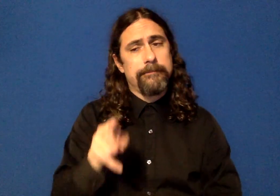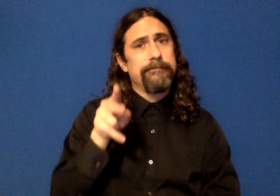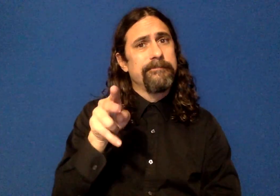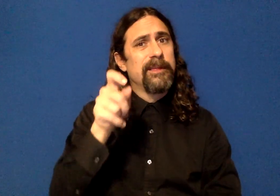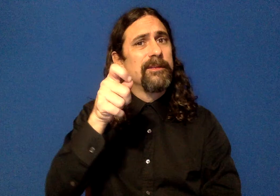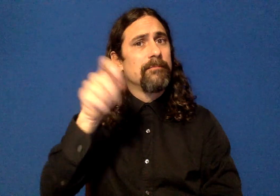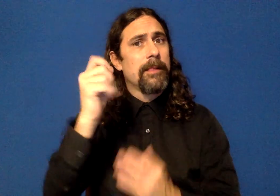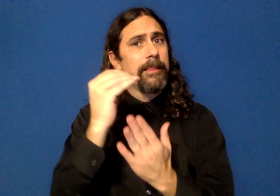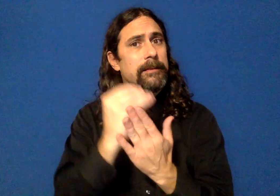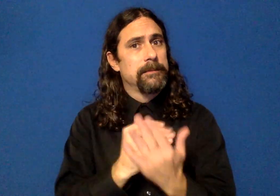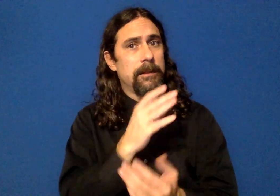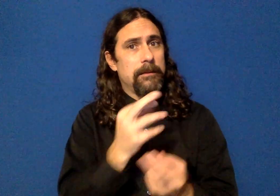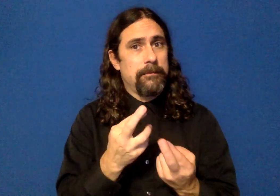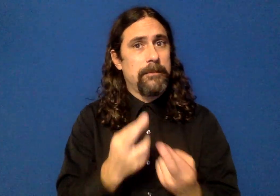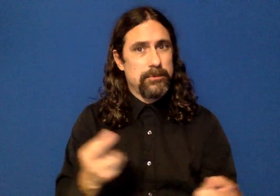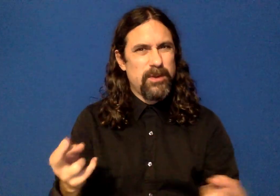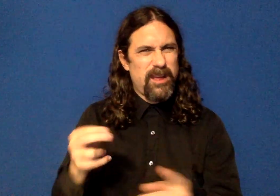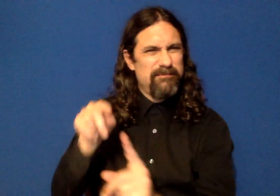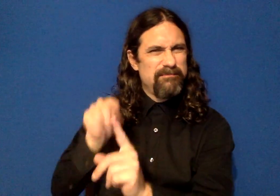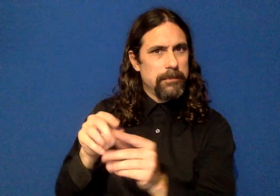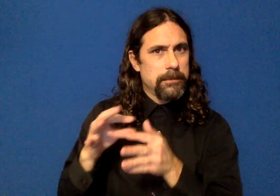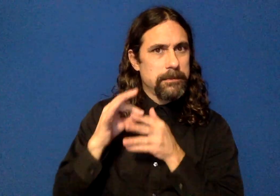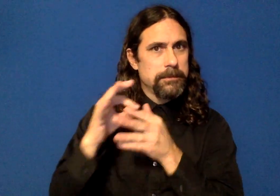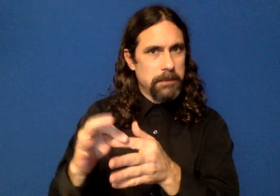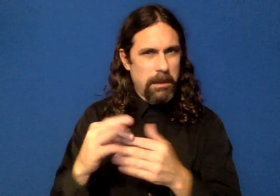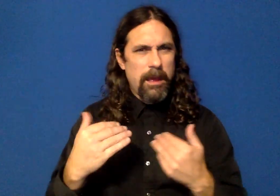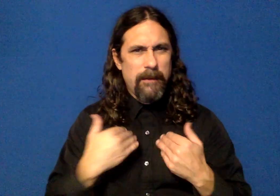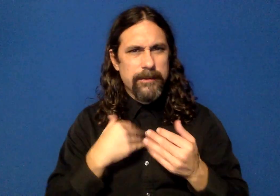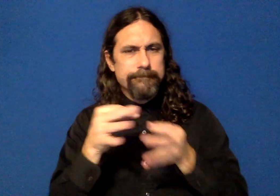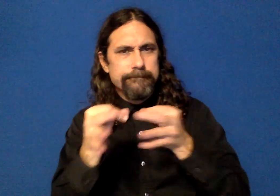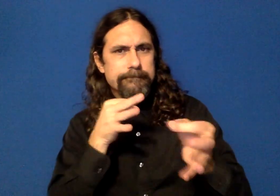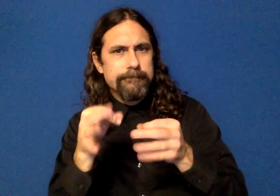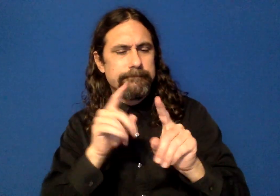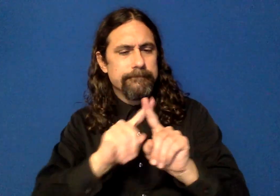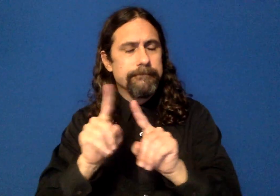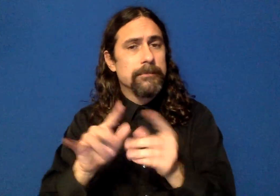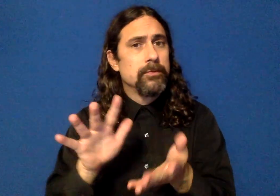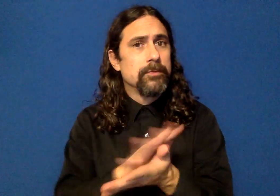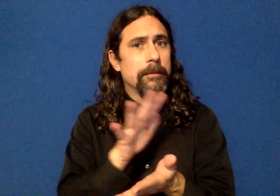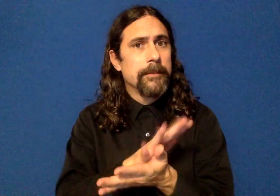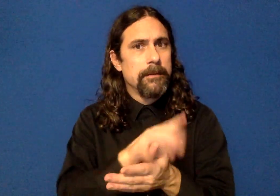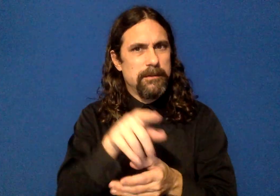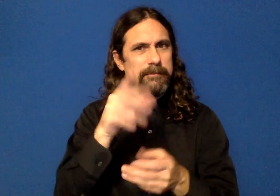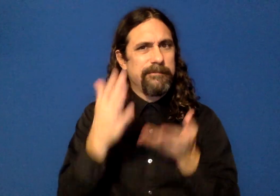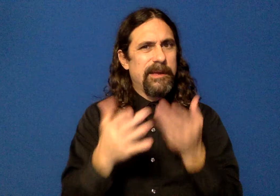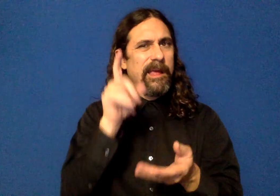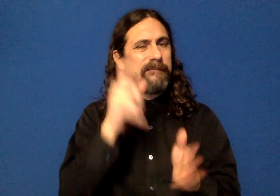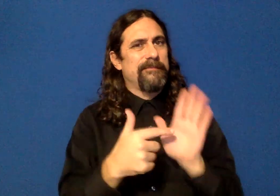* If you have a mobility, vision, or hearing disability, ask your doctor